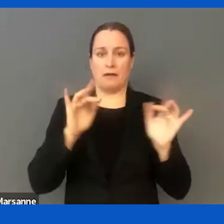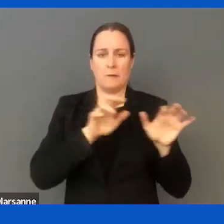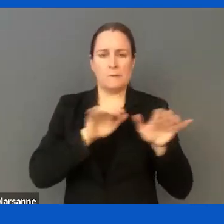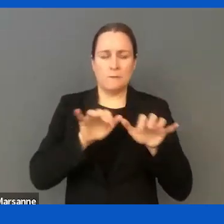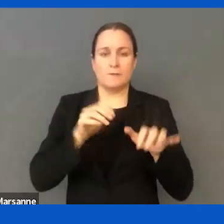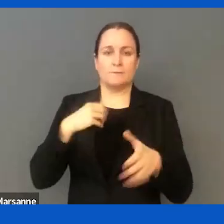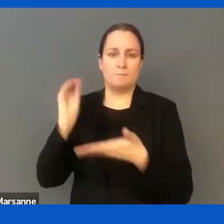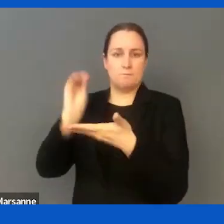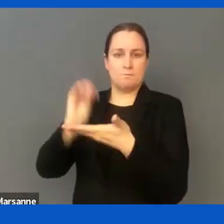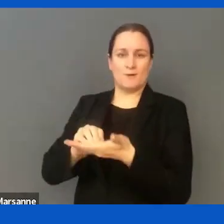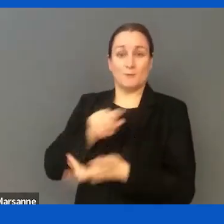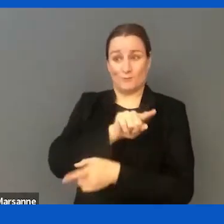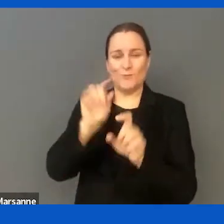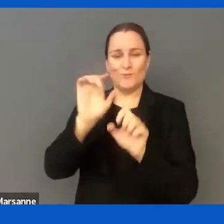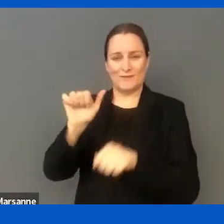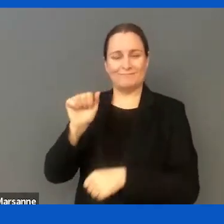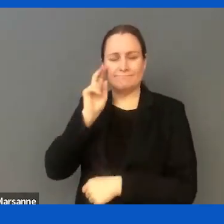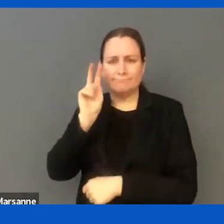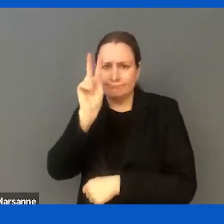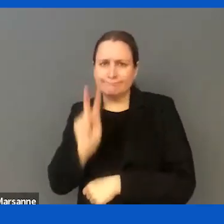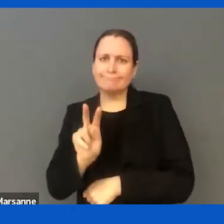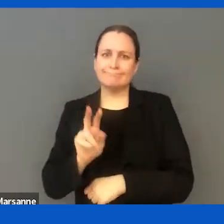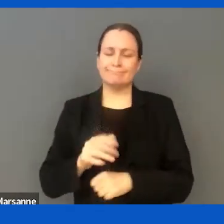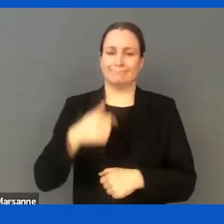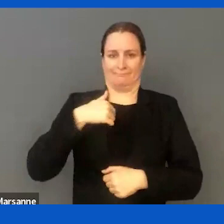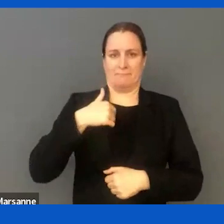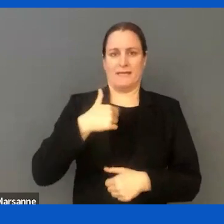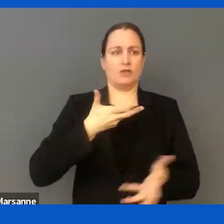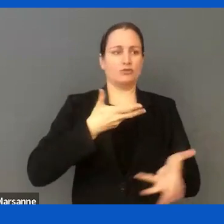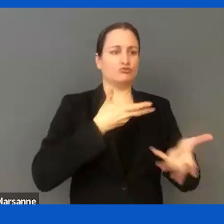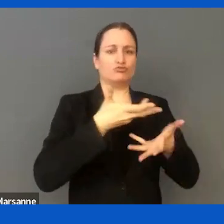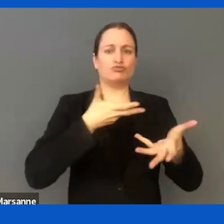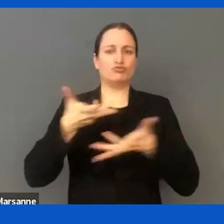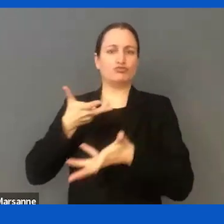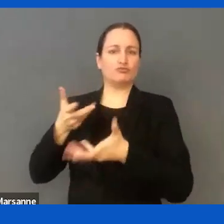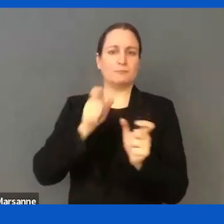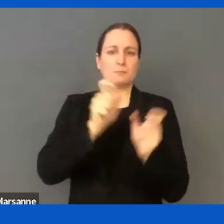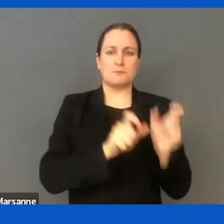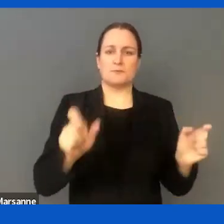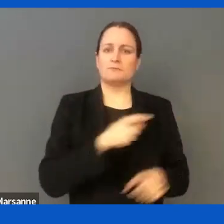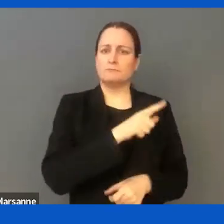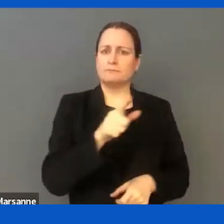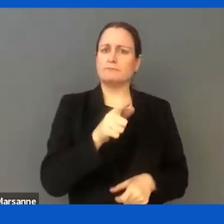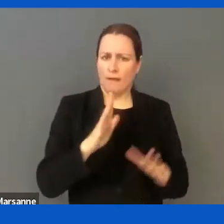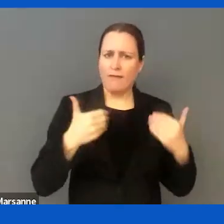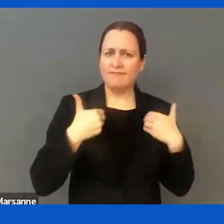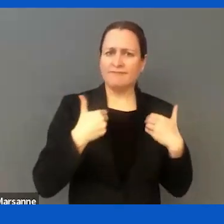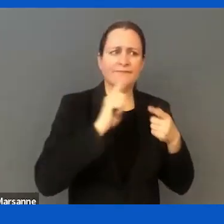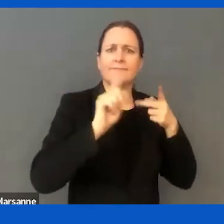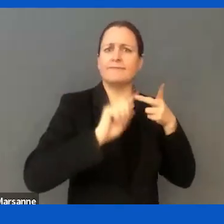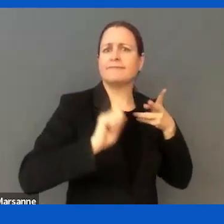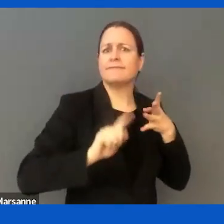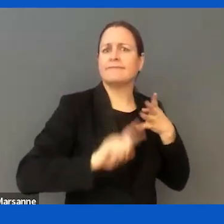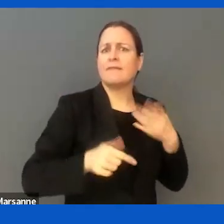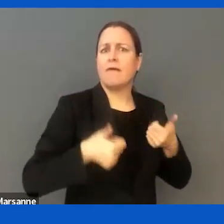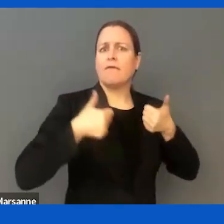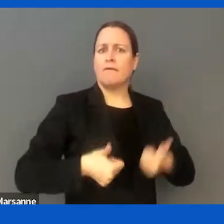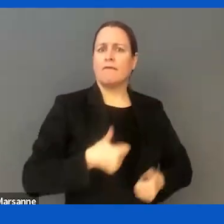and a number of -- a couple of people that have tools like that. So literally the CEOs of the two